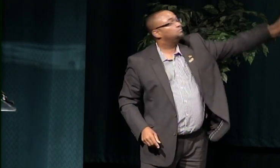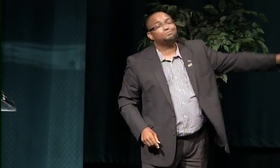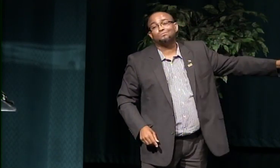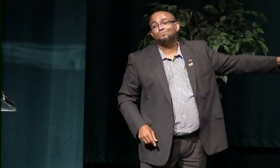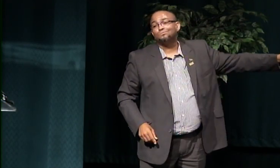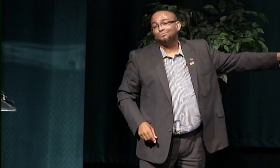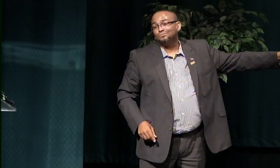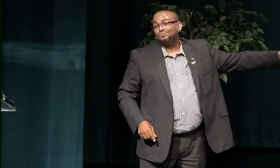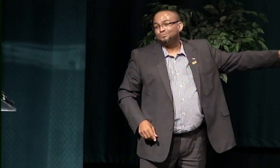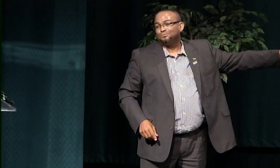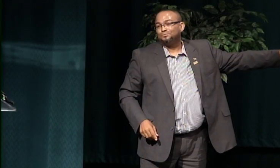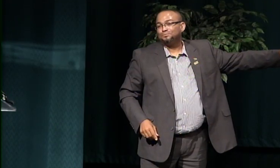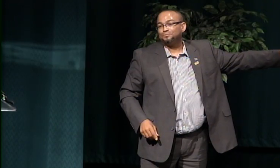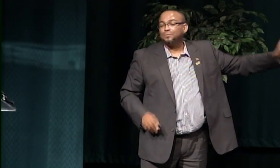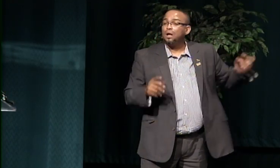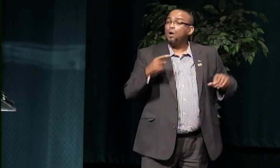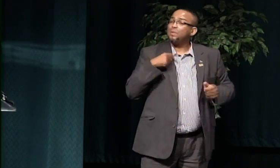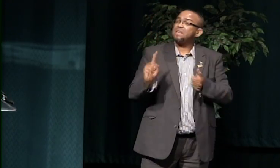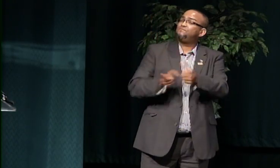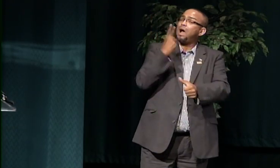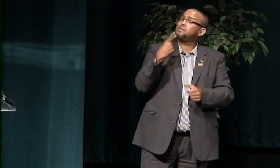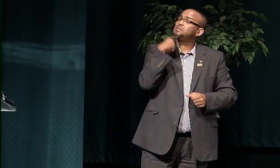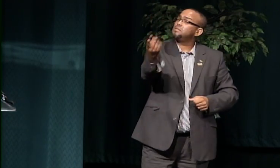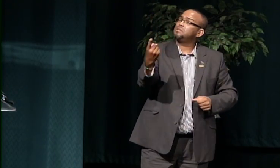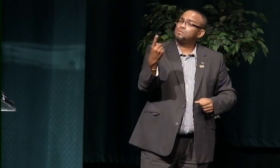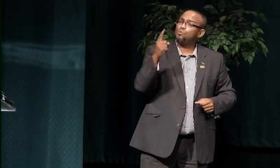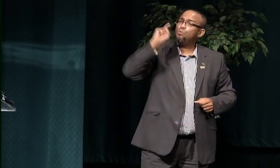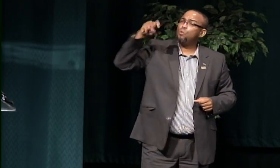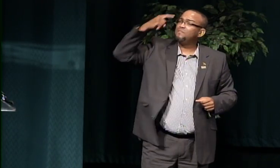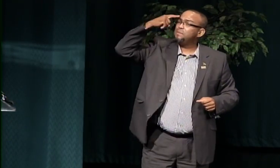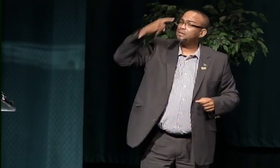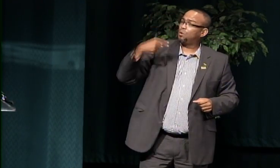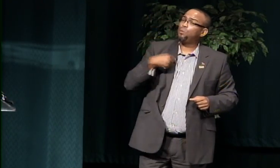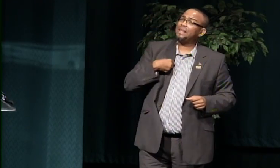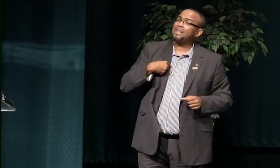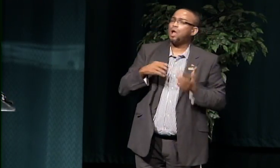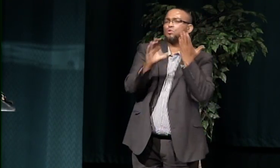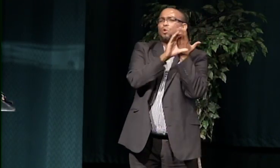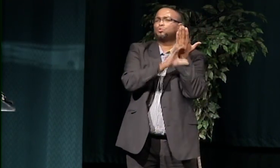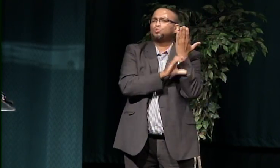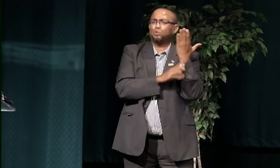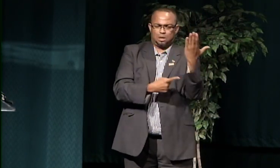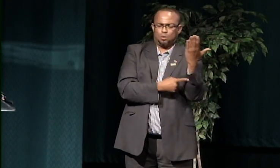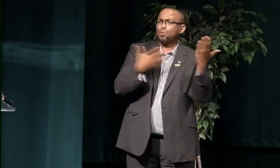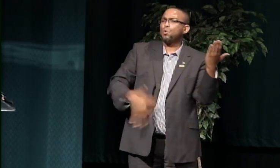as well as all of these other human rights requests.